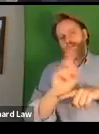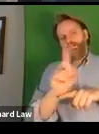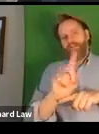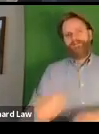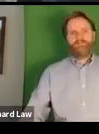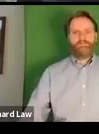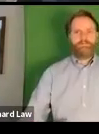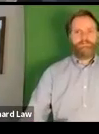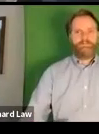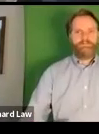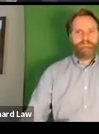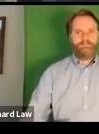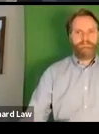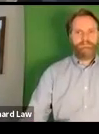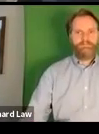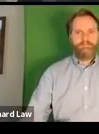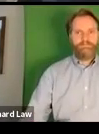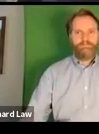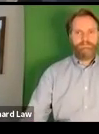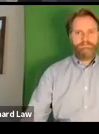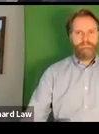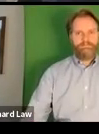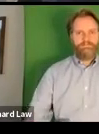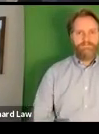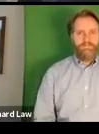though there are a number of branches that just want to say hi so we'll start